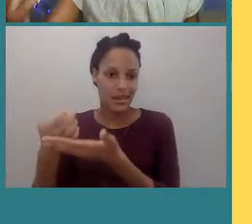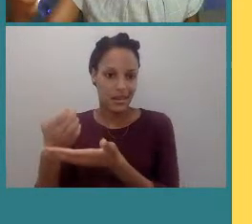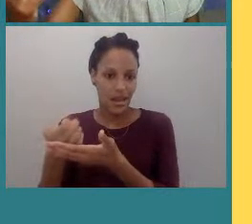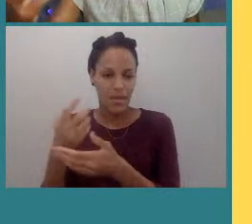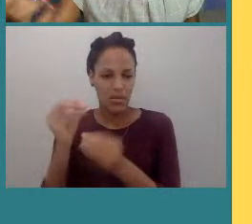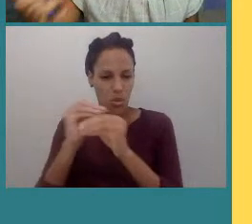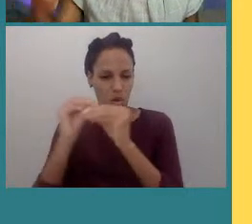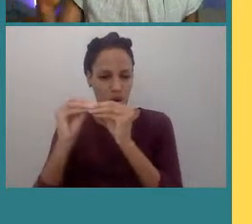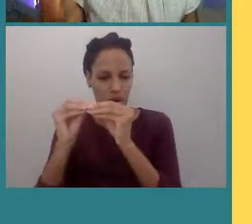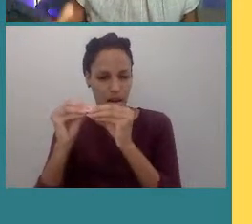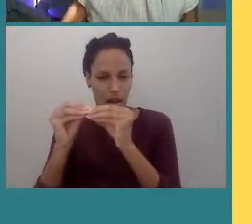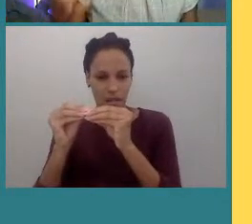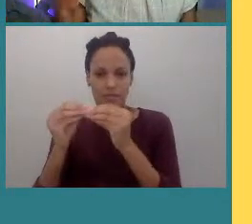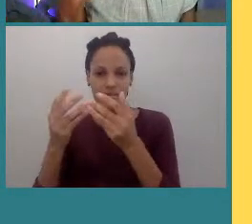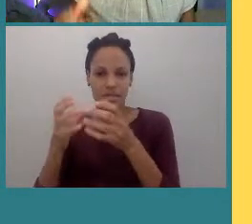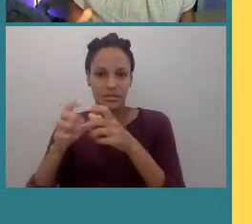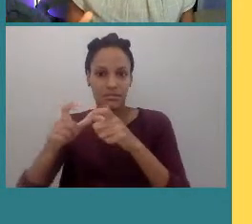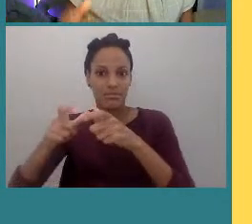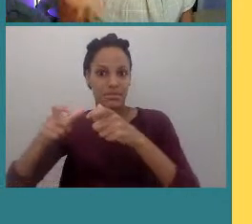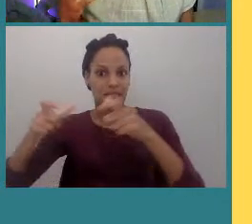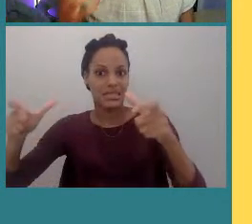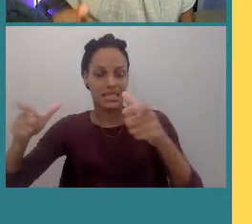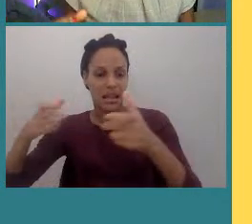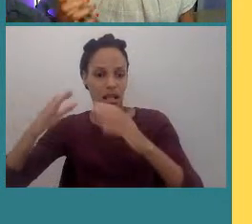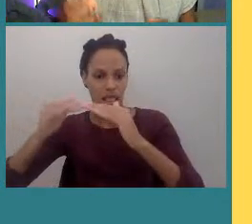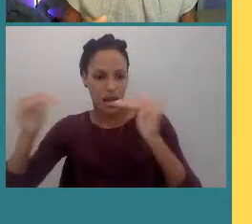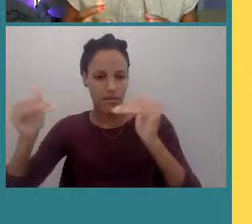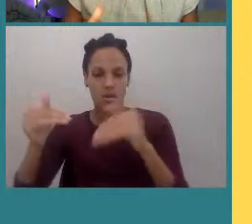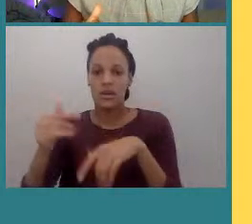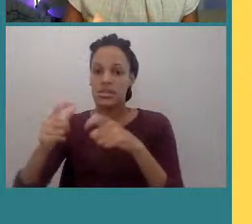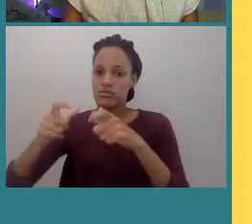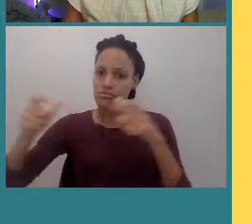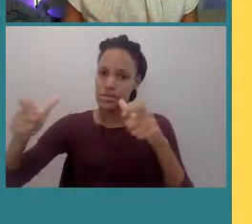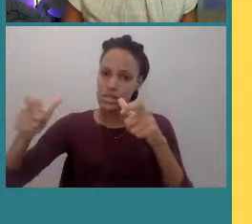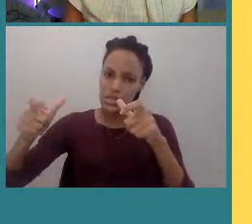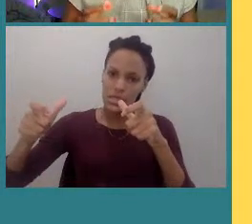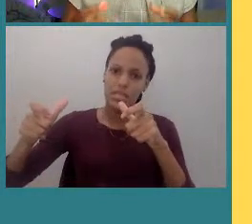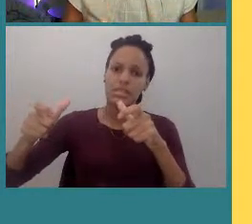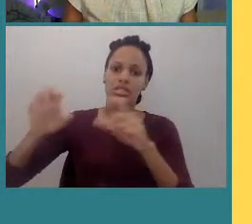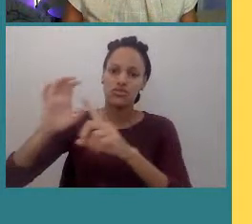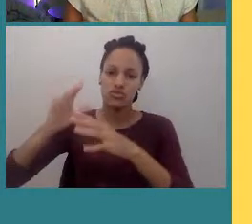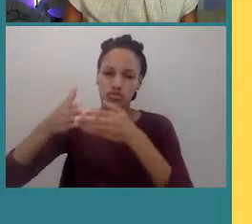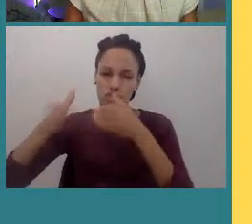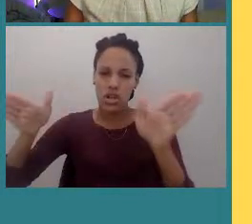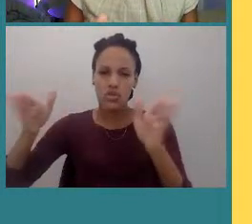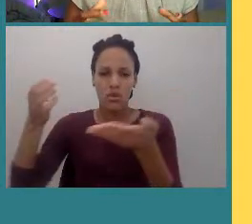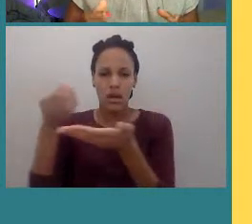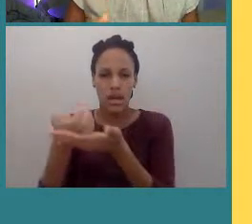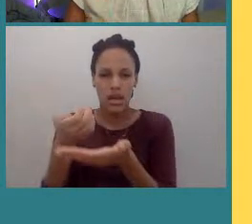macro level, which is large-scale, general economic factors such as interest rates and